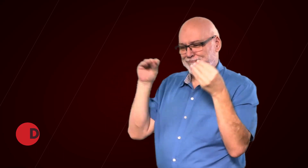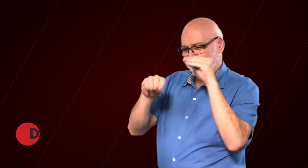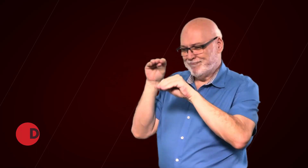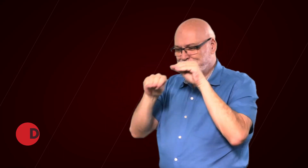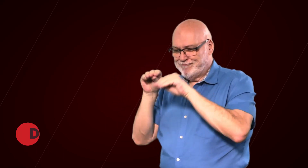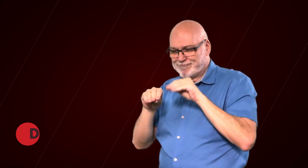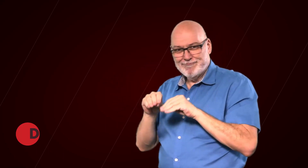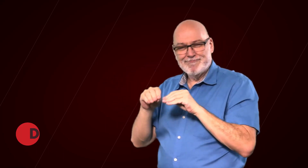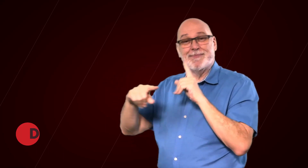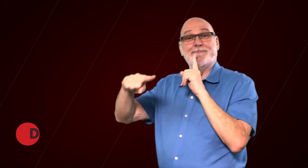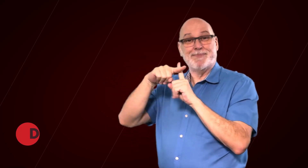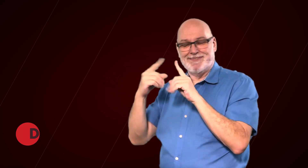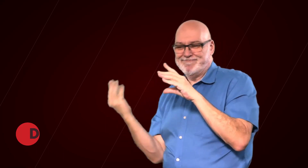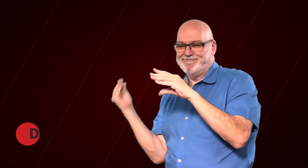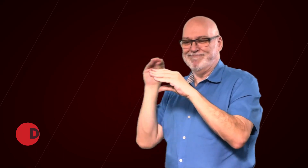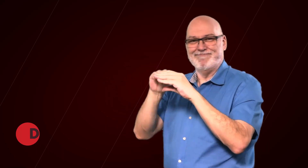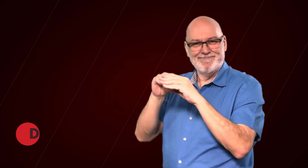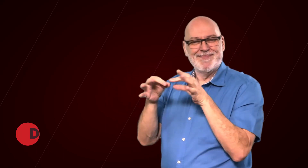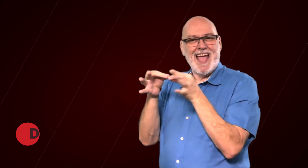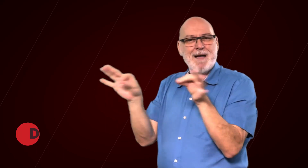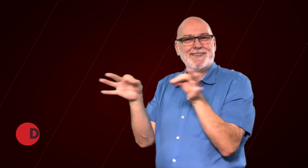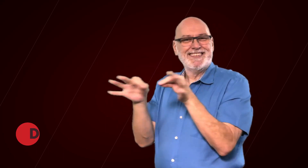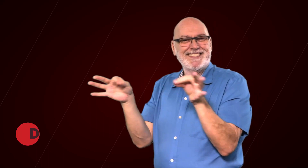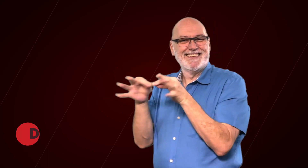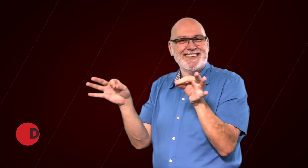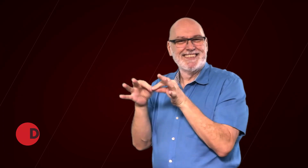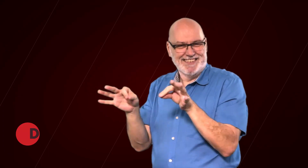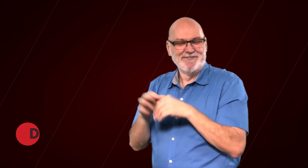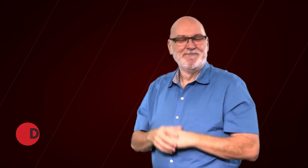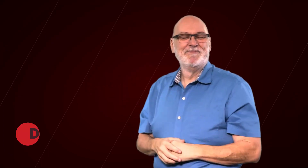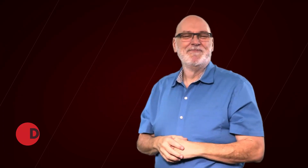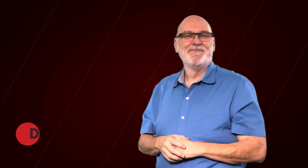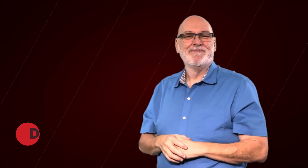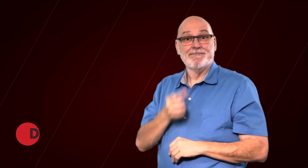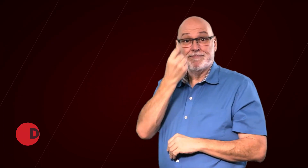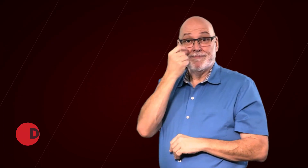so we can edit and caption it.